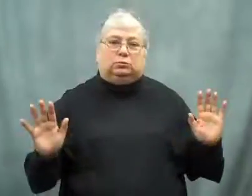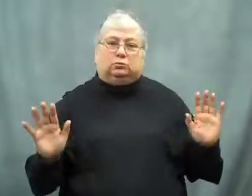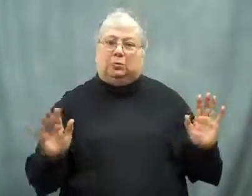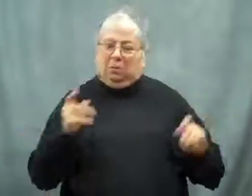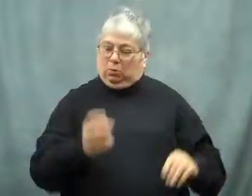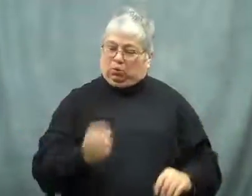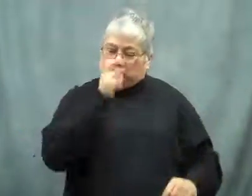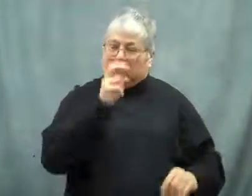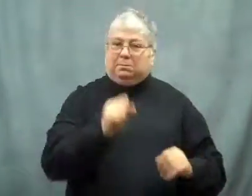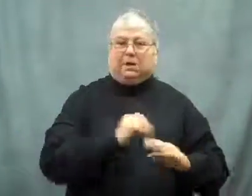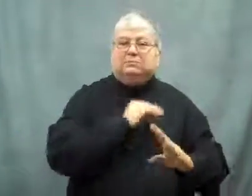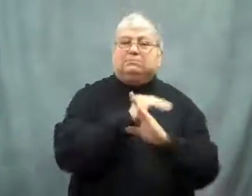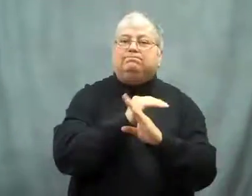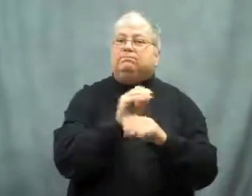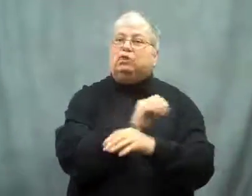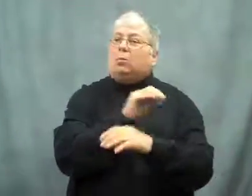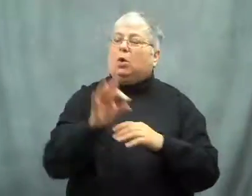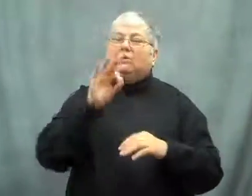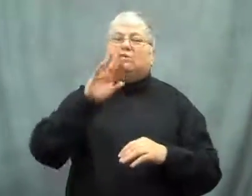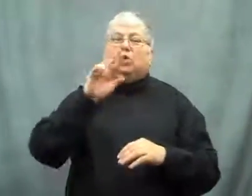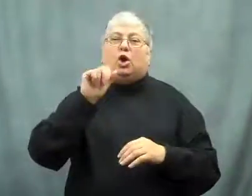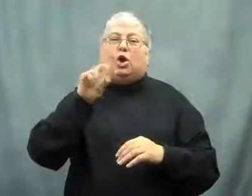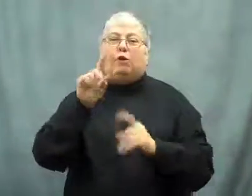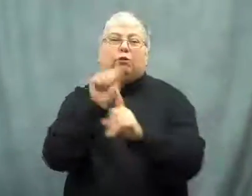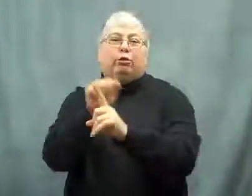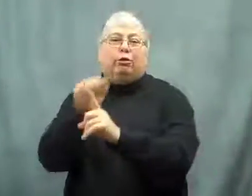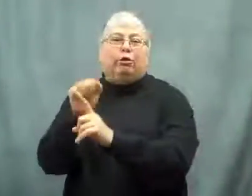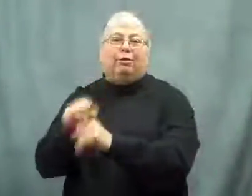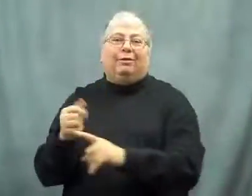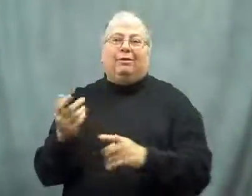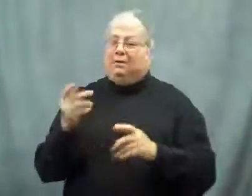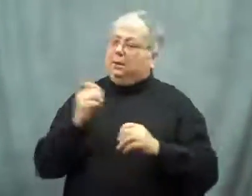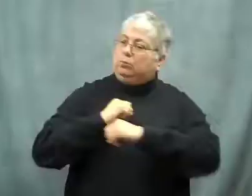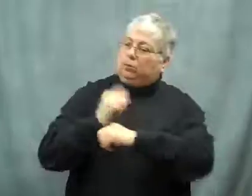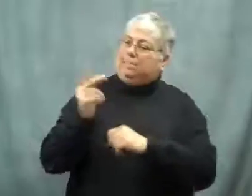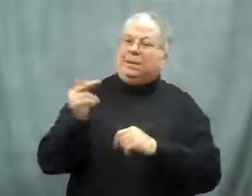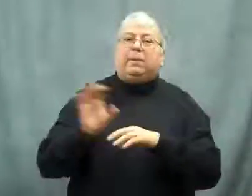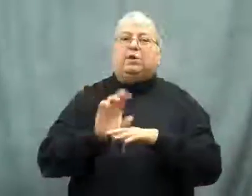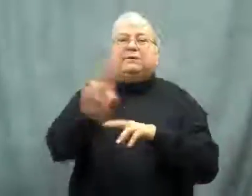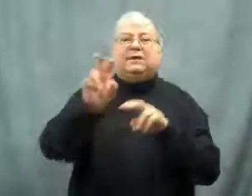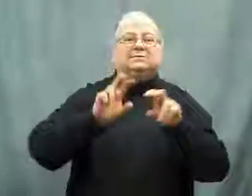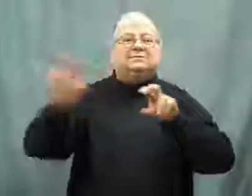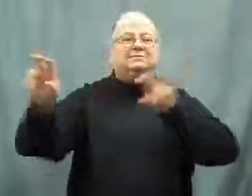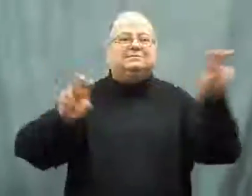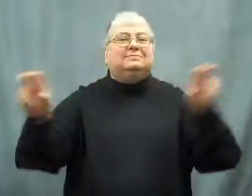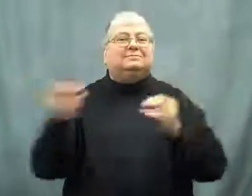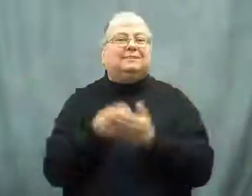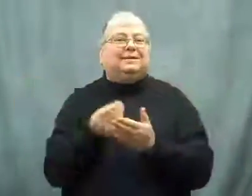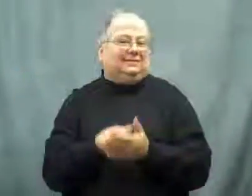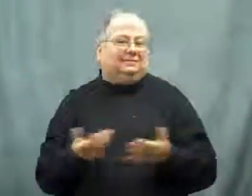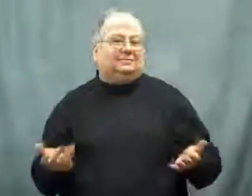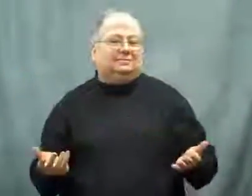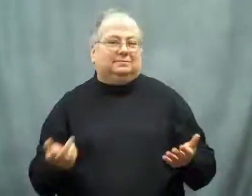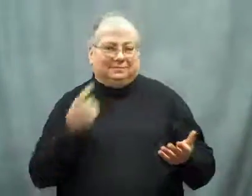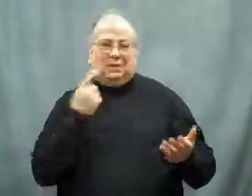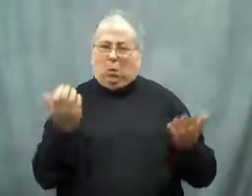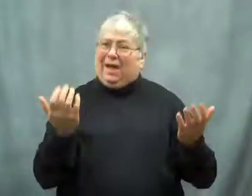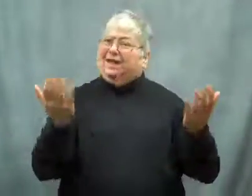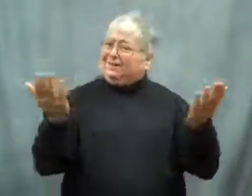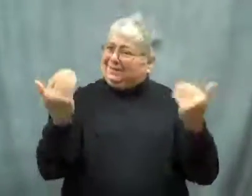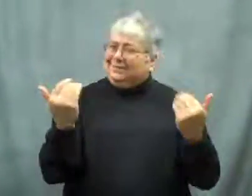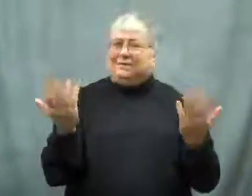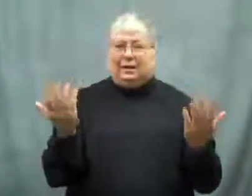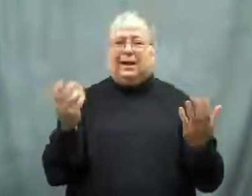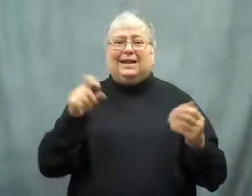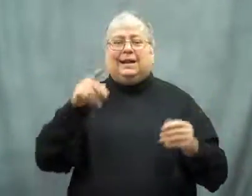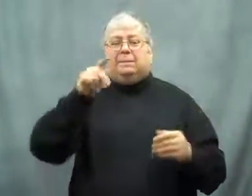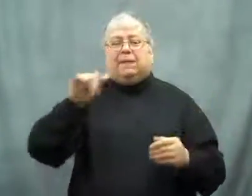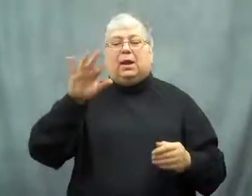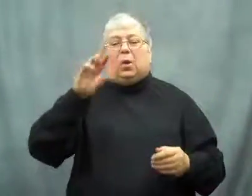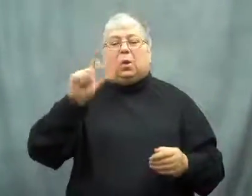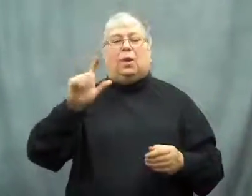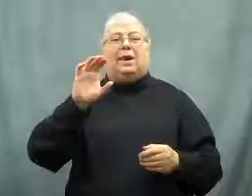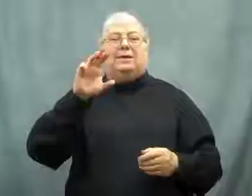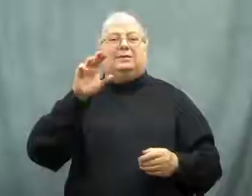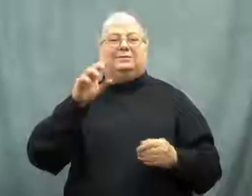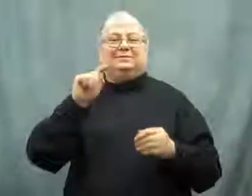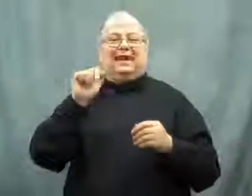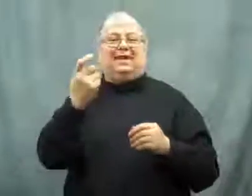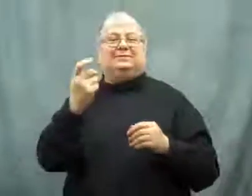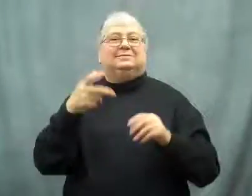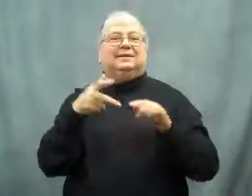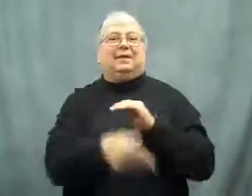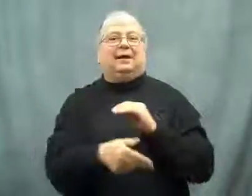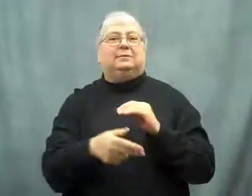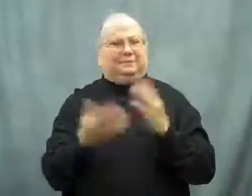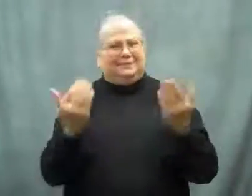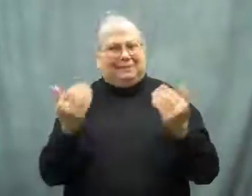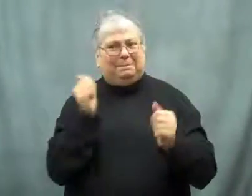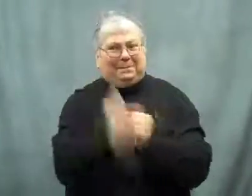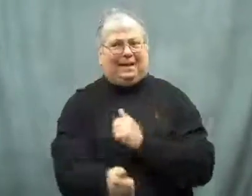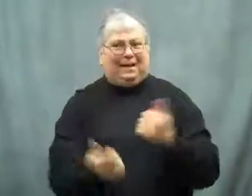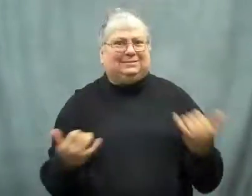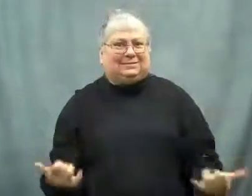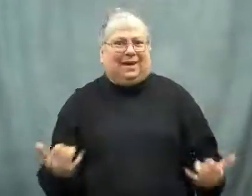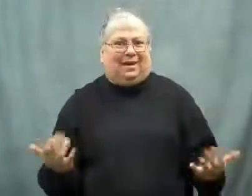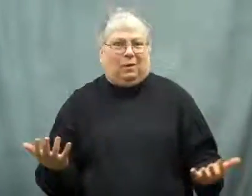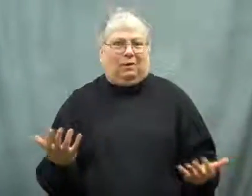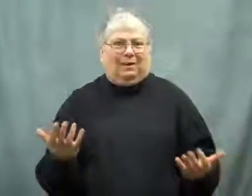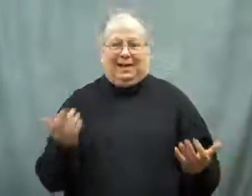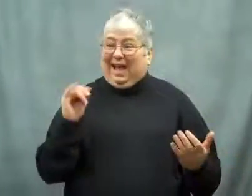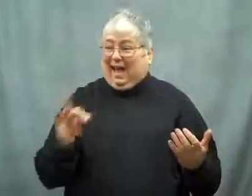Rooting out fraud and protecting people's investments are a priority.